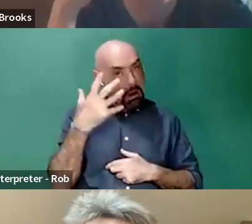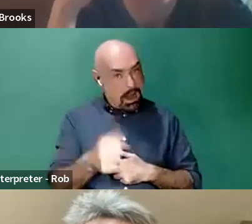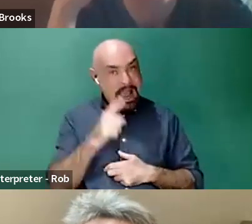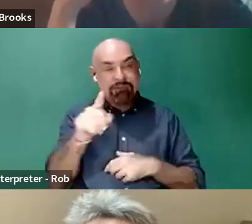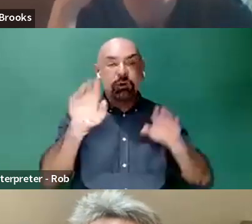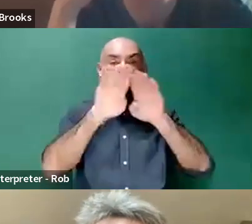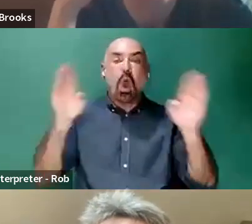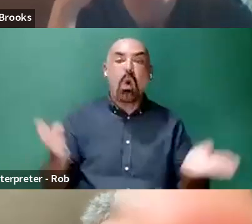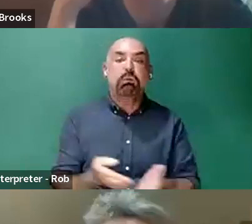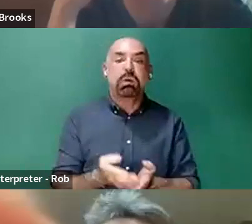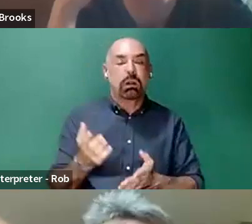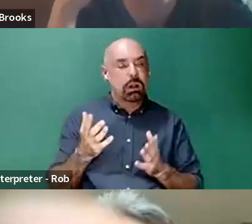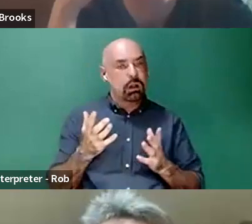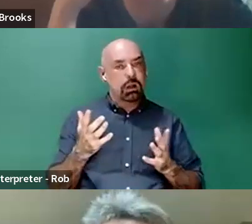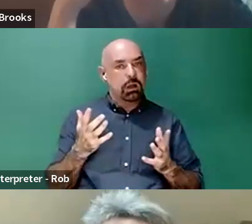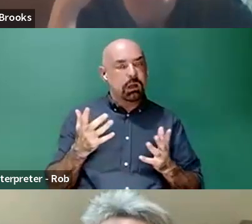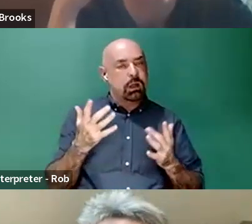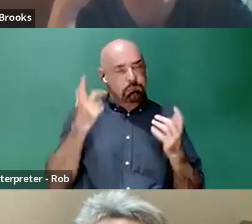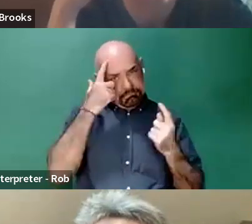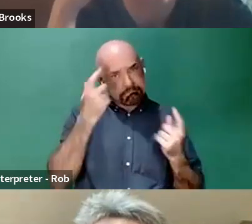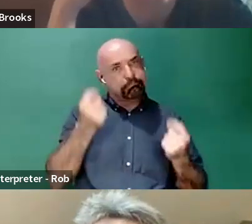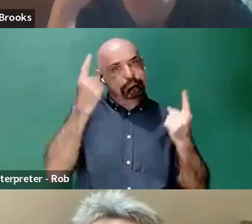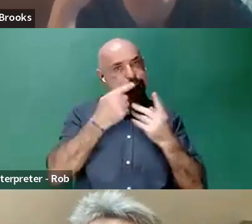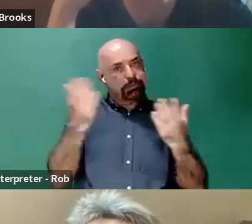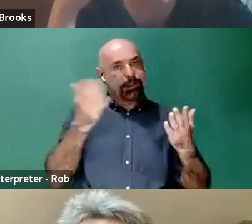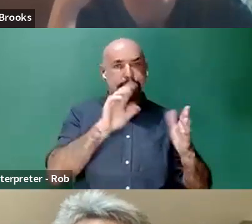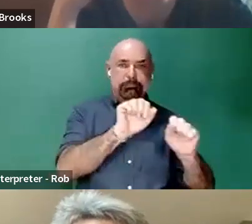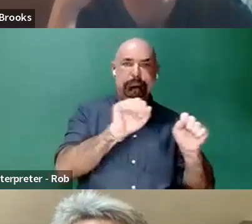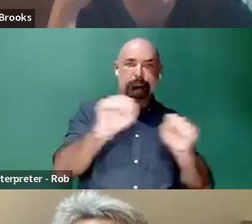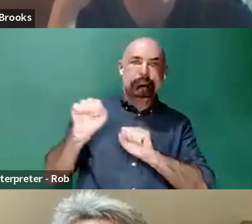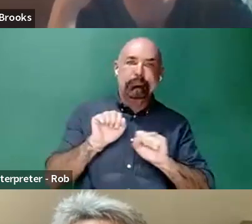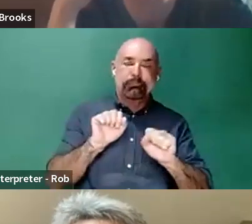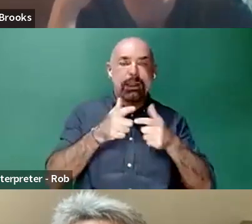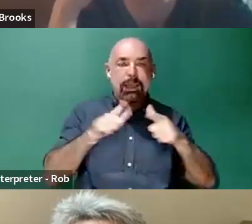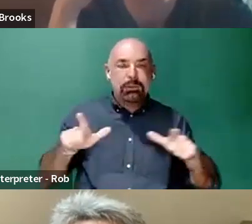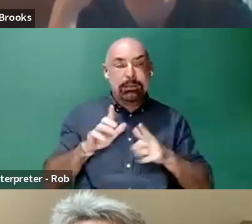representative of what may be possible beyond just doing Google Translate.